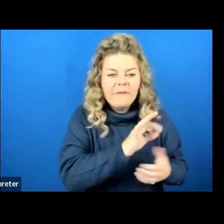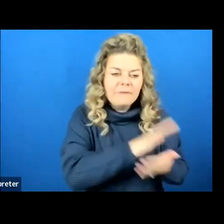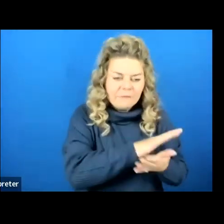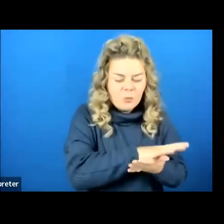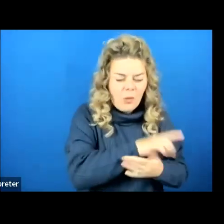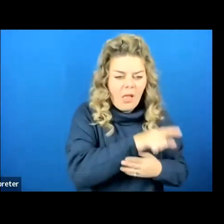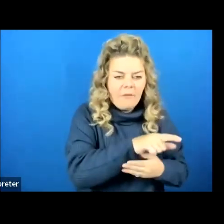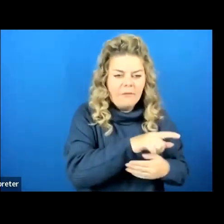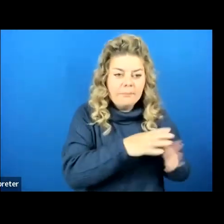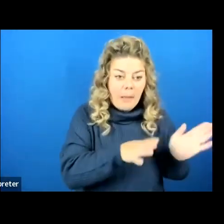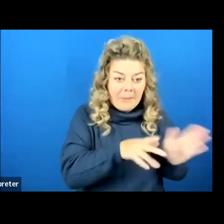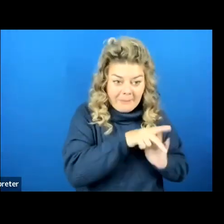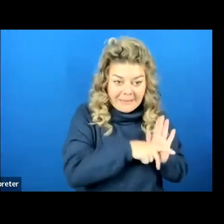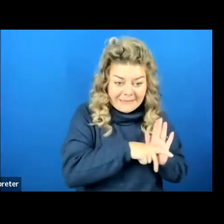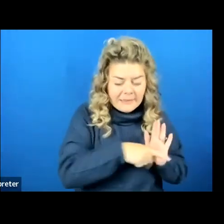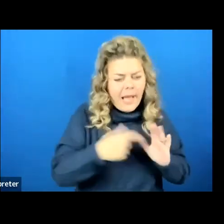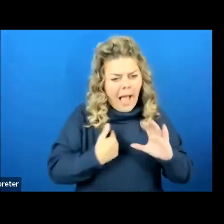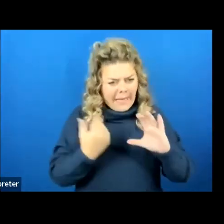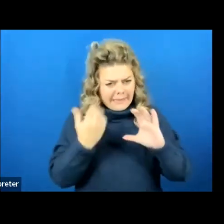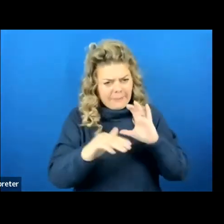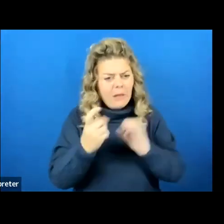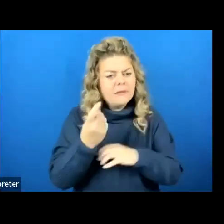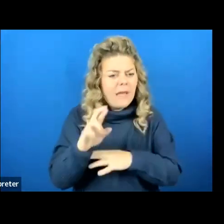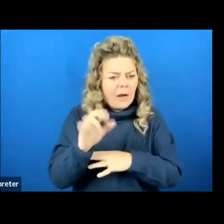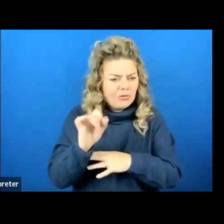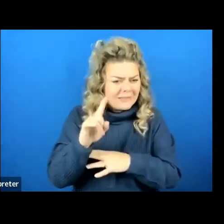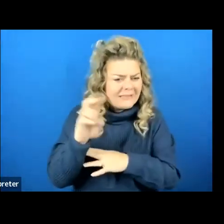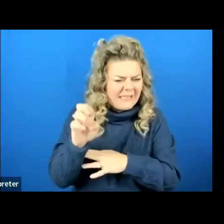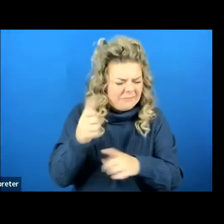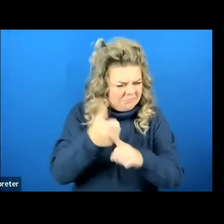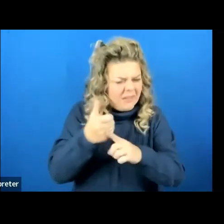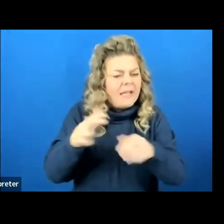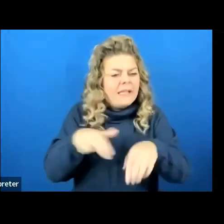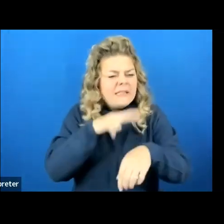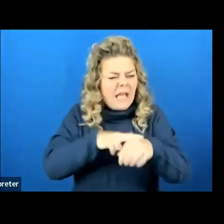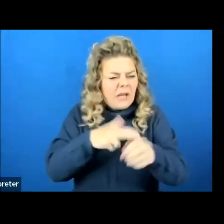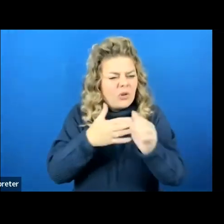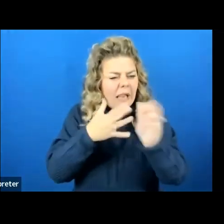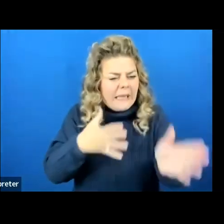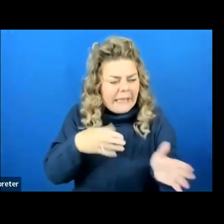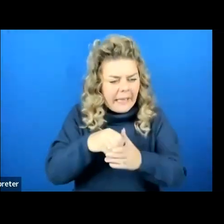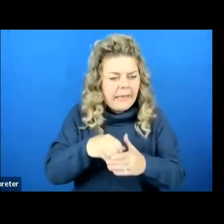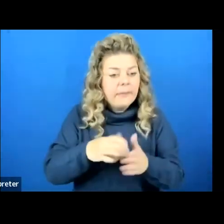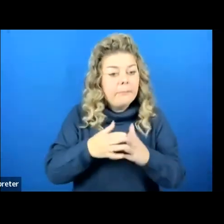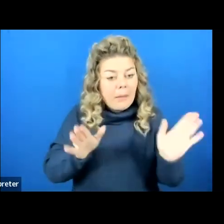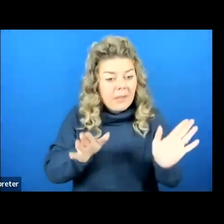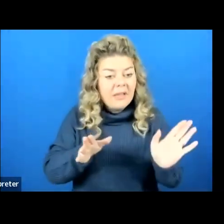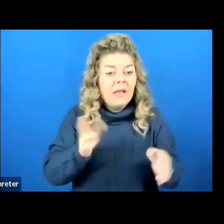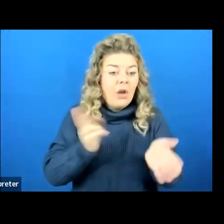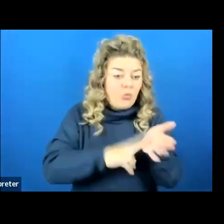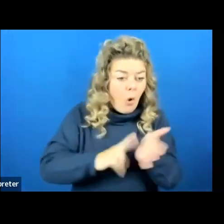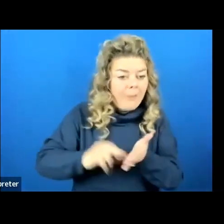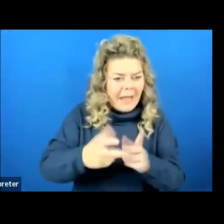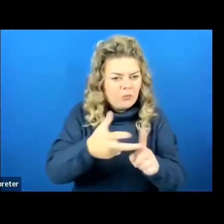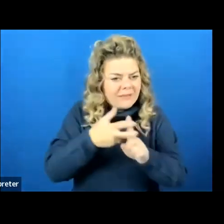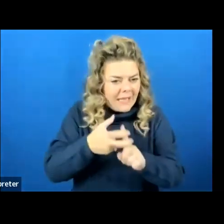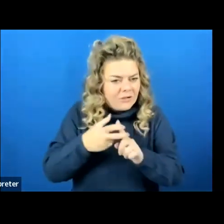I emailed Dr. Steve Ardans, a national lead in post-secondary enrollment and retention research with my questions